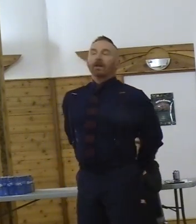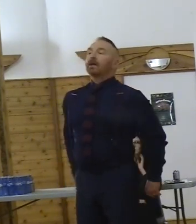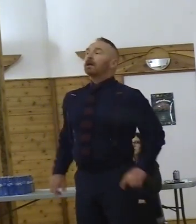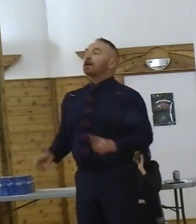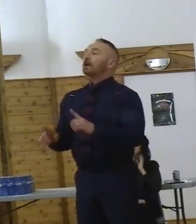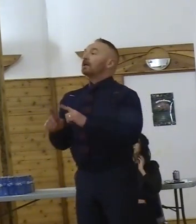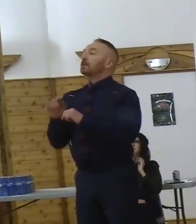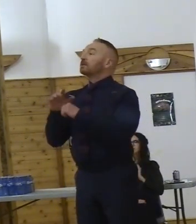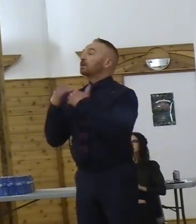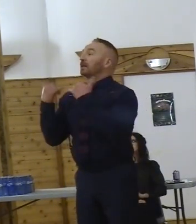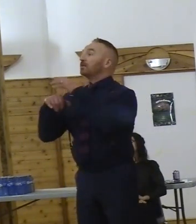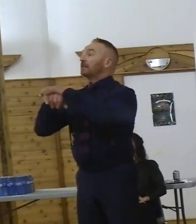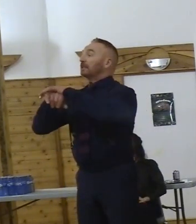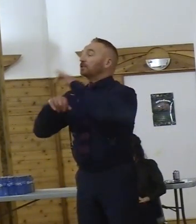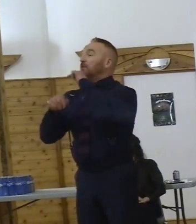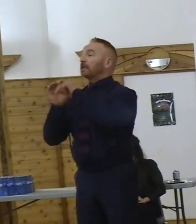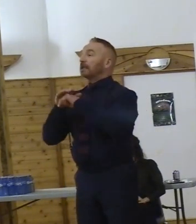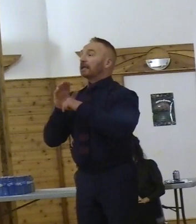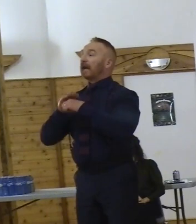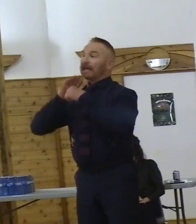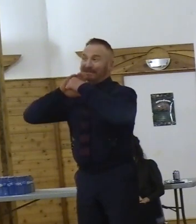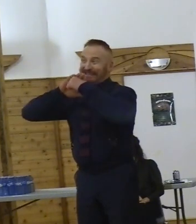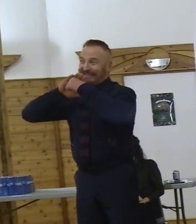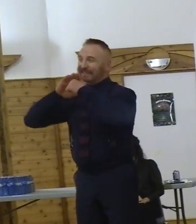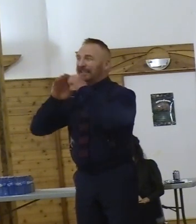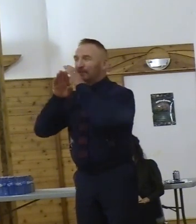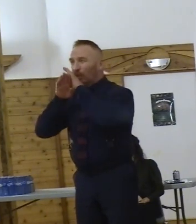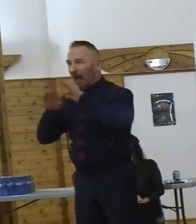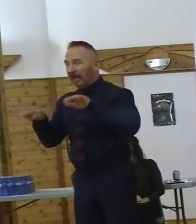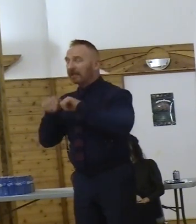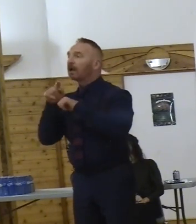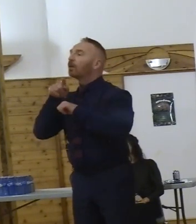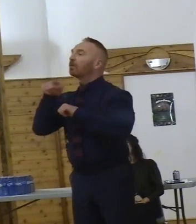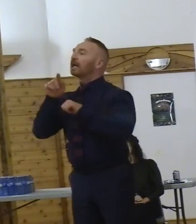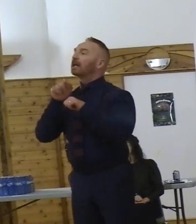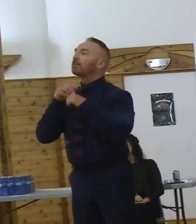I speak Ojibwe and I'm Floyd.